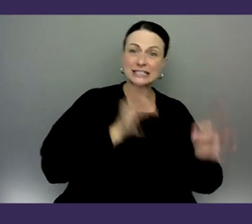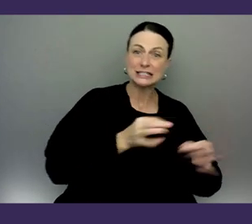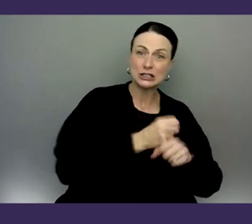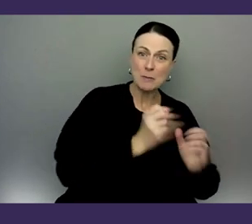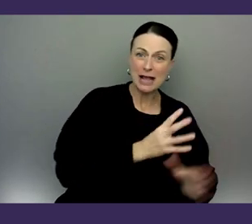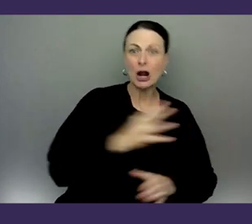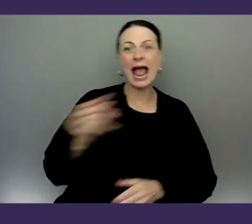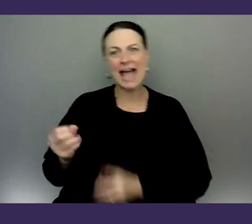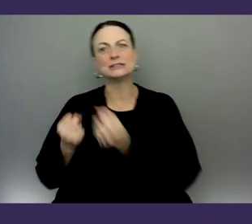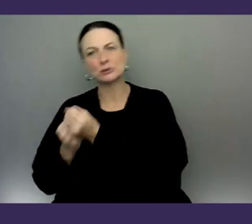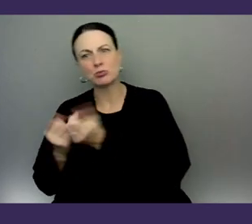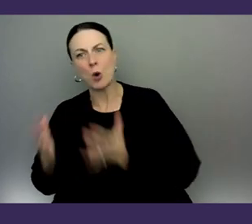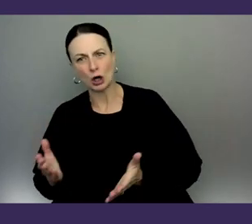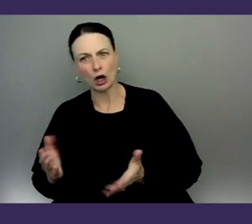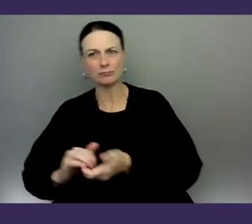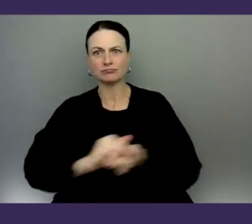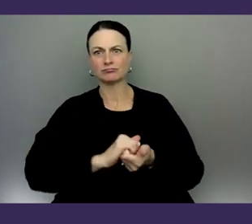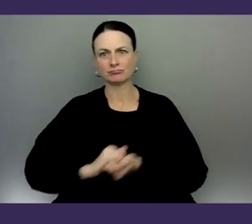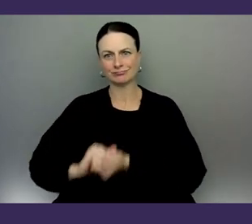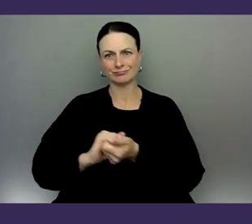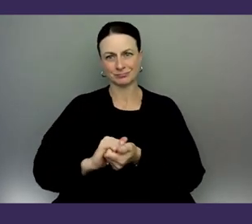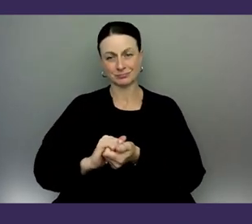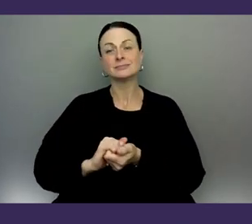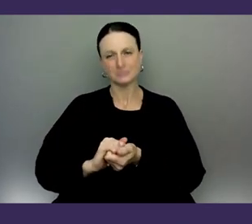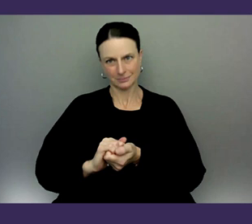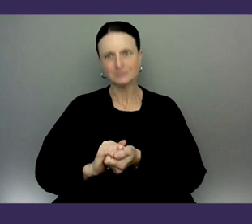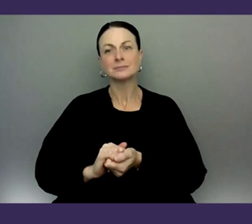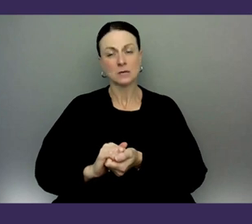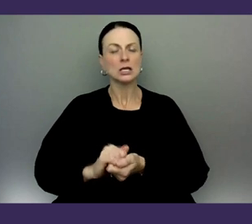And I will define decision-maker